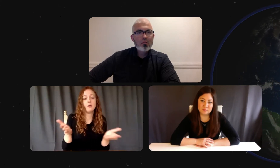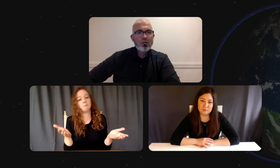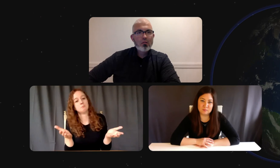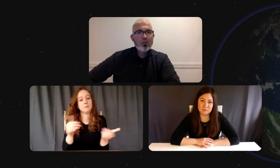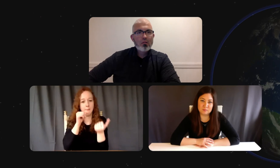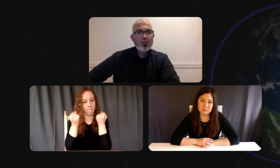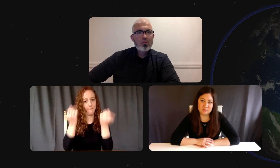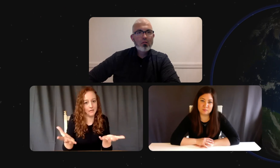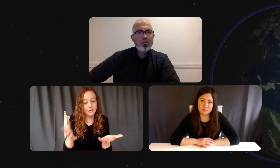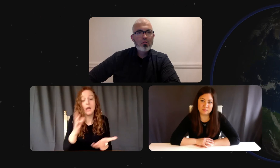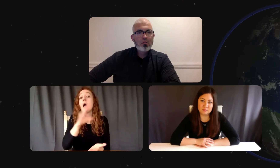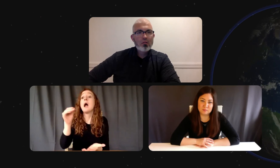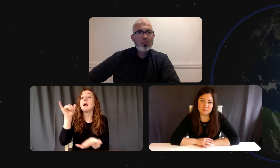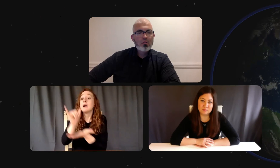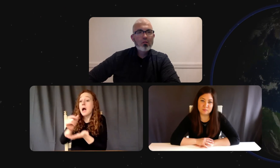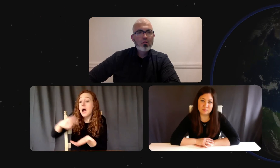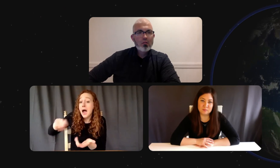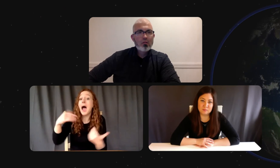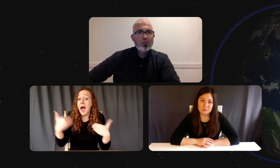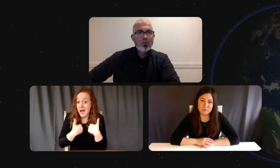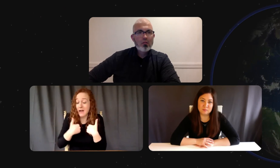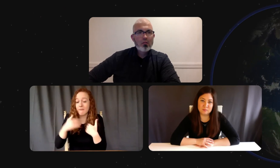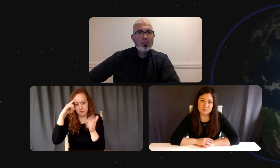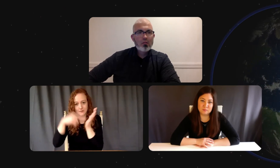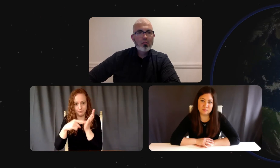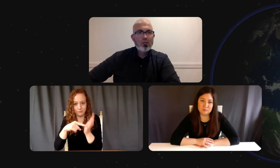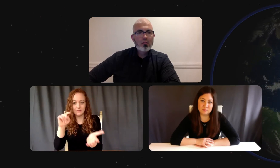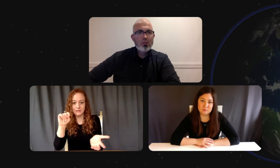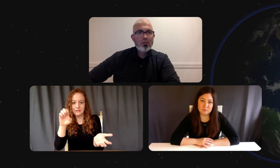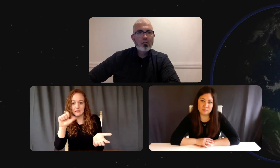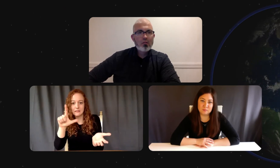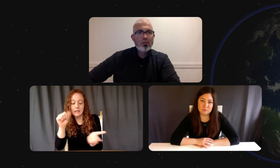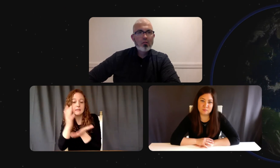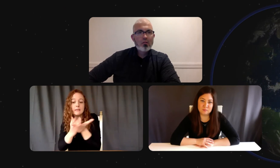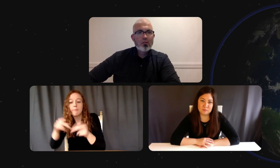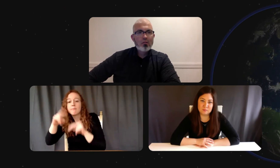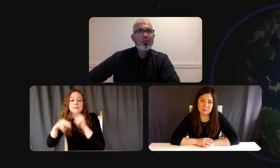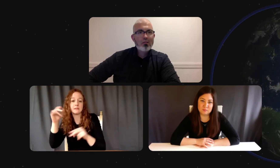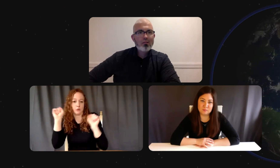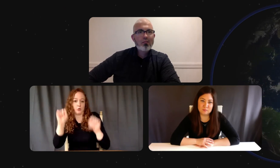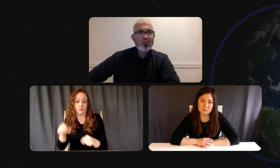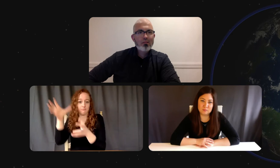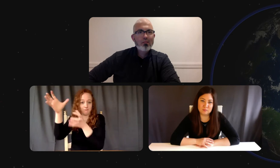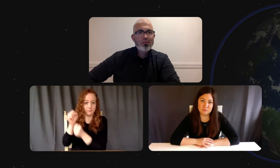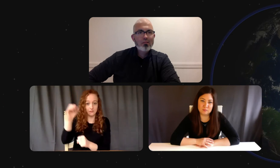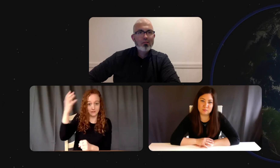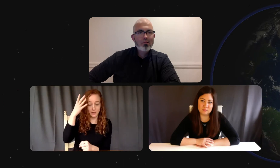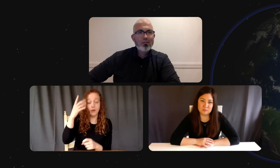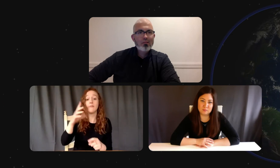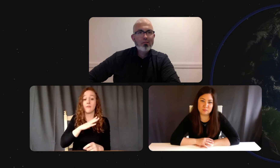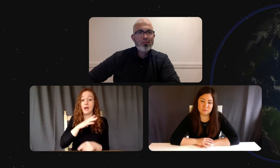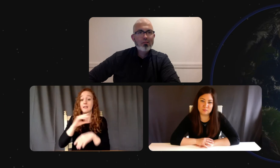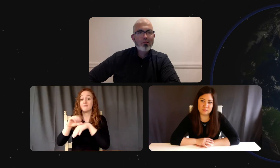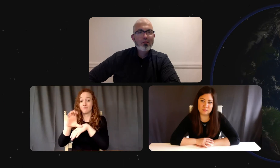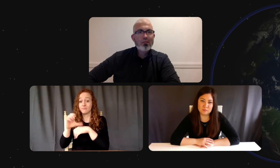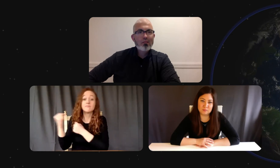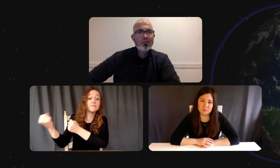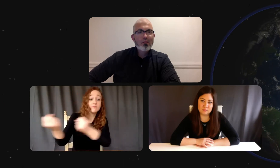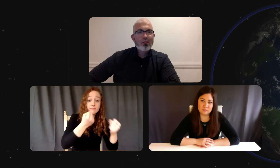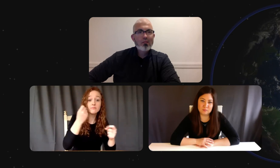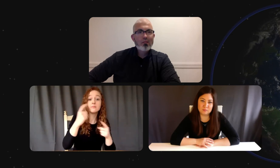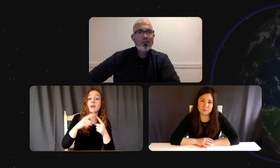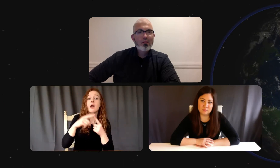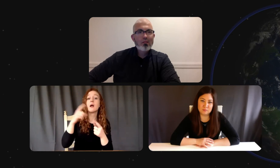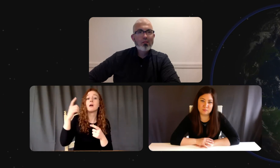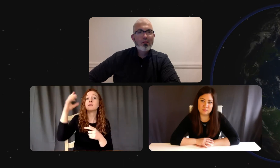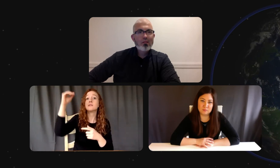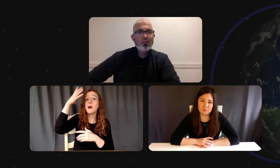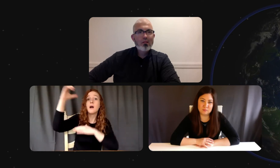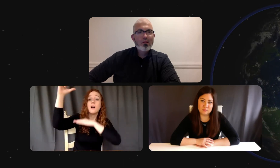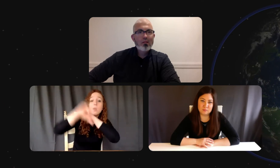But, for example, a Tesla could be solar powered and drive for a bit.